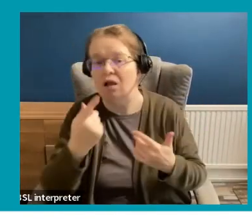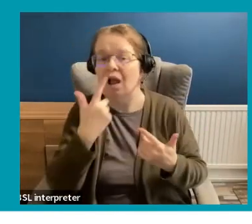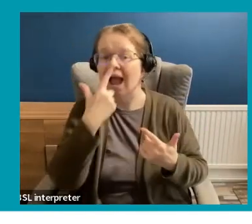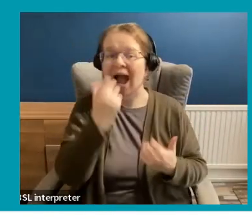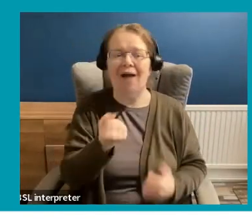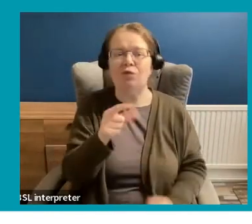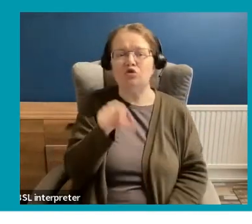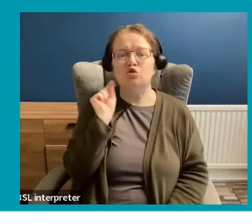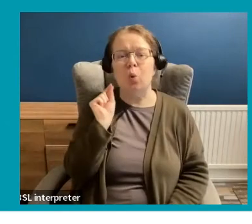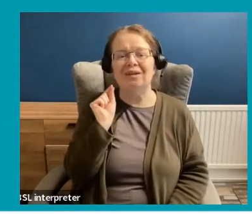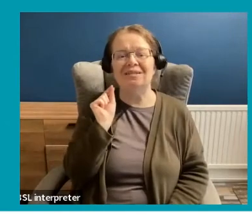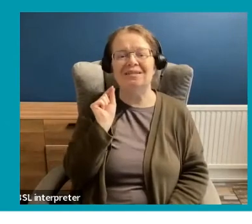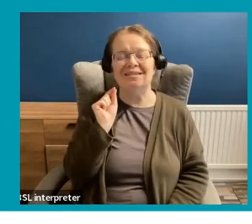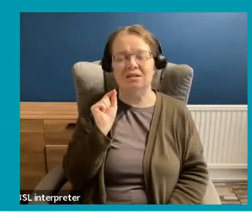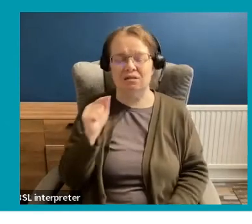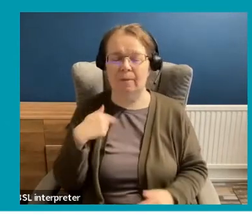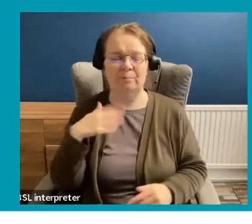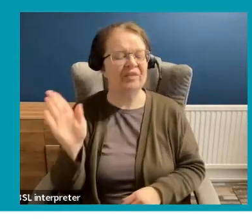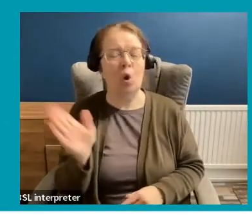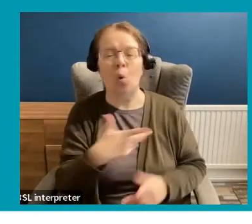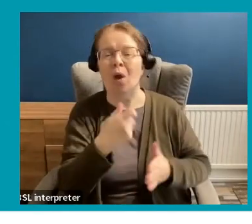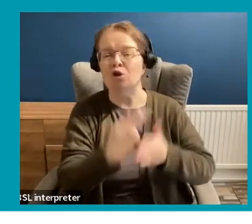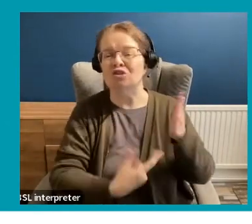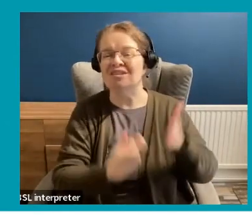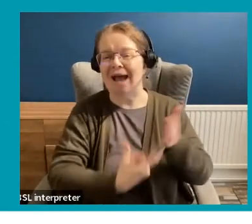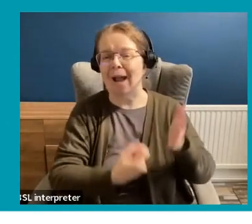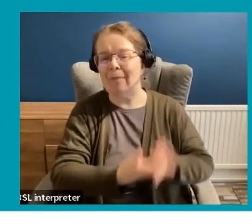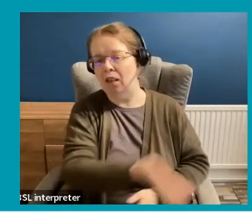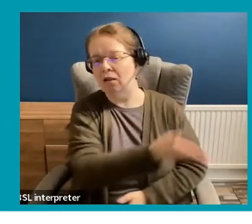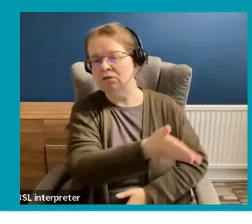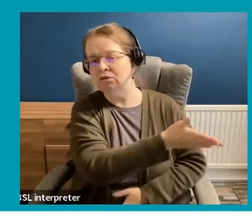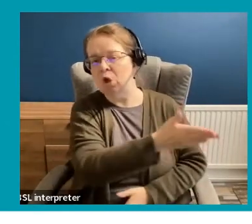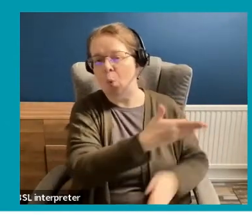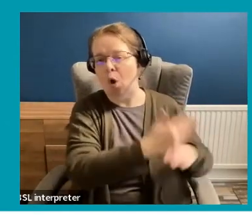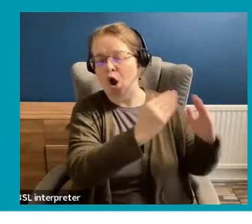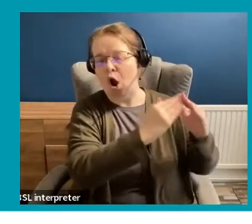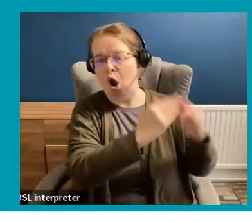It's not well all the disabled people can work from home and all the nondisabled people are in the office.